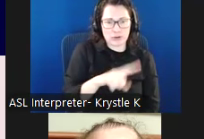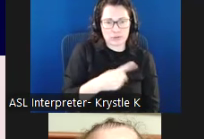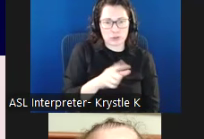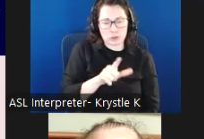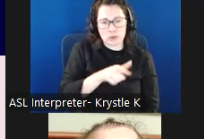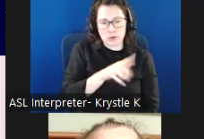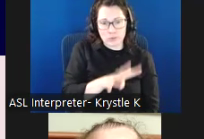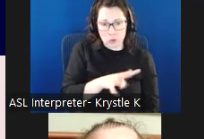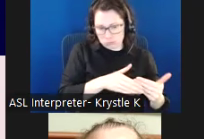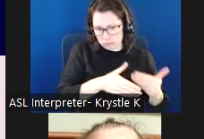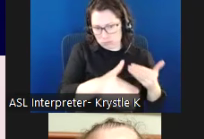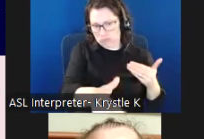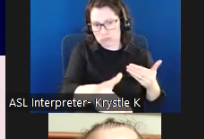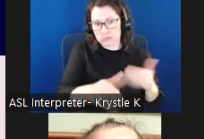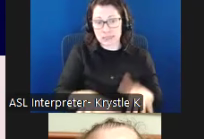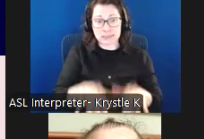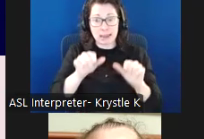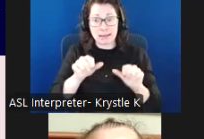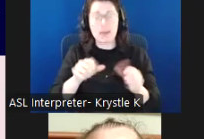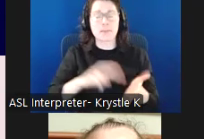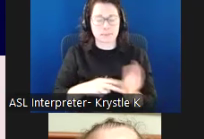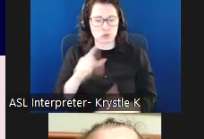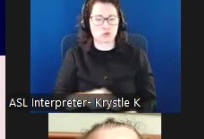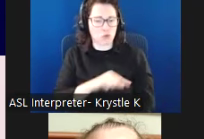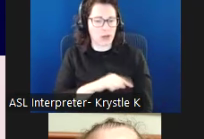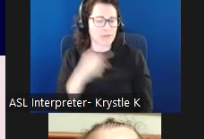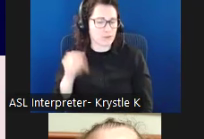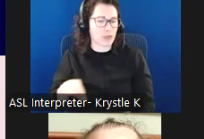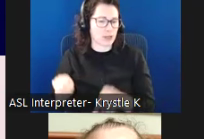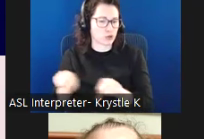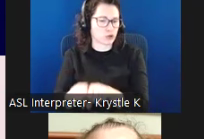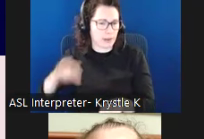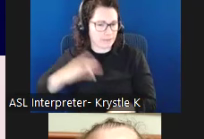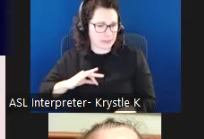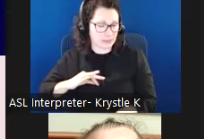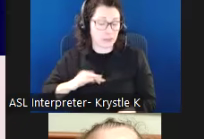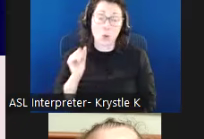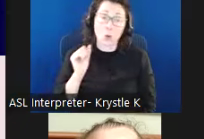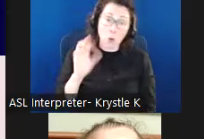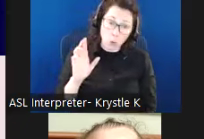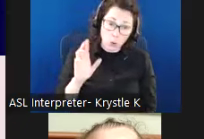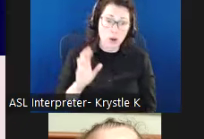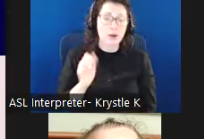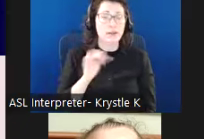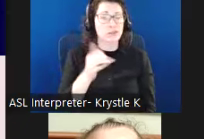onward, you would qualify for the Carewell kicks benefit. Or if you're